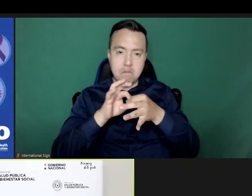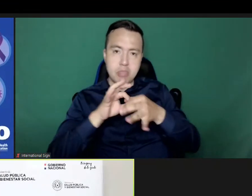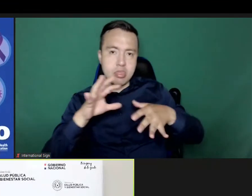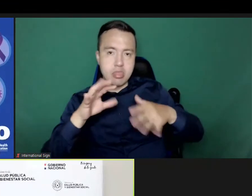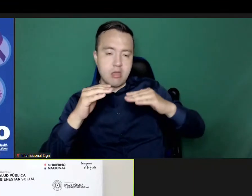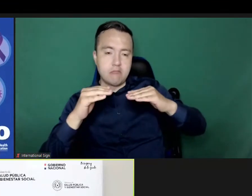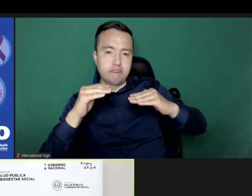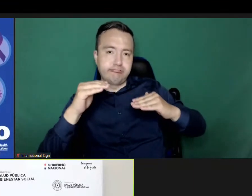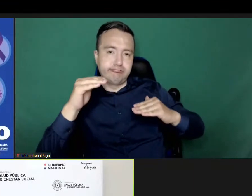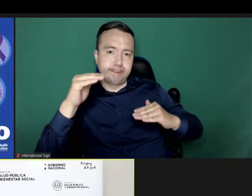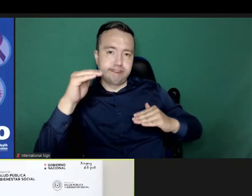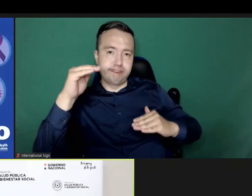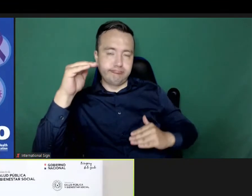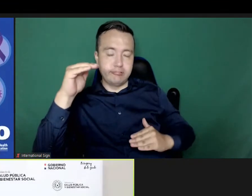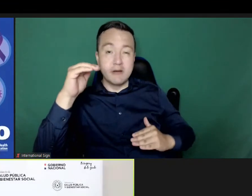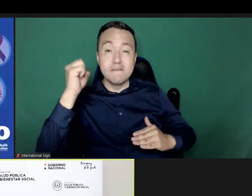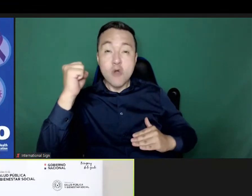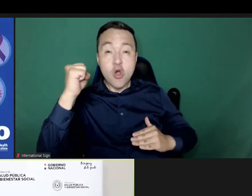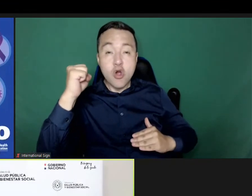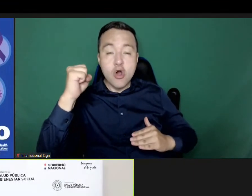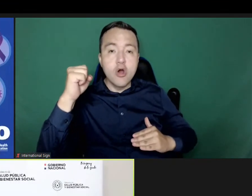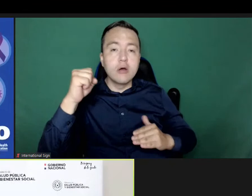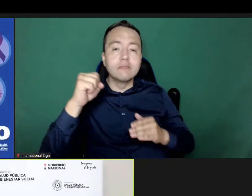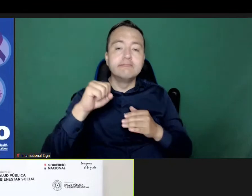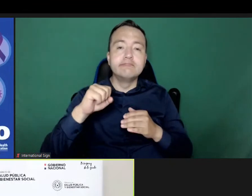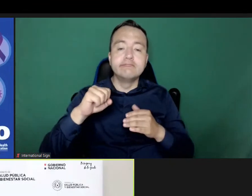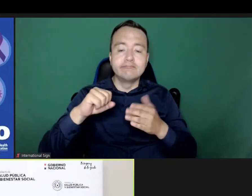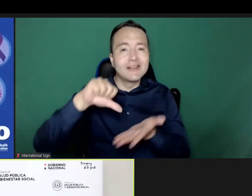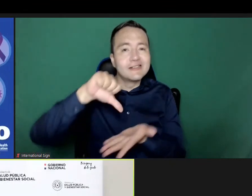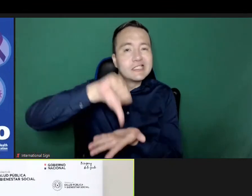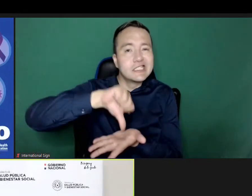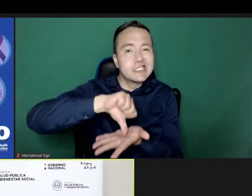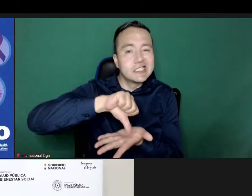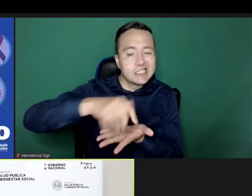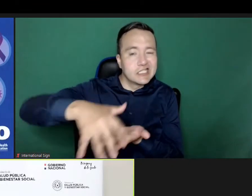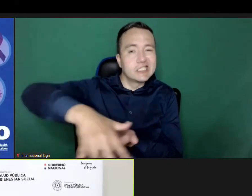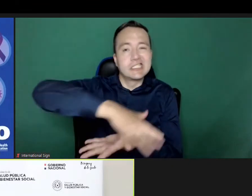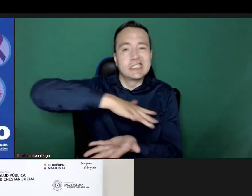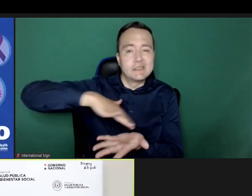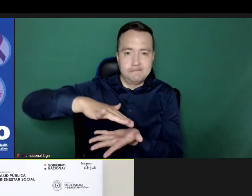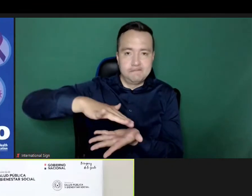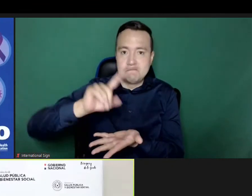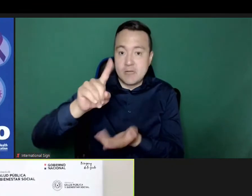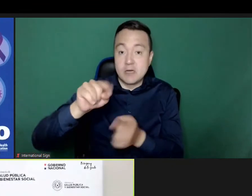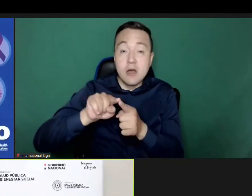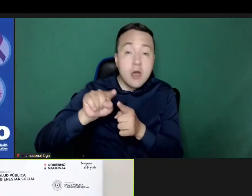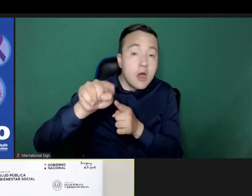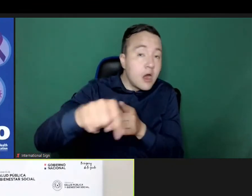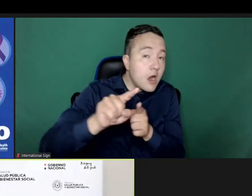, mainly in the urban centers. Now, as to the periurban and rural sectors,